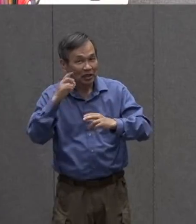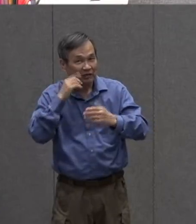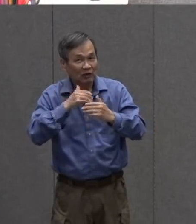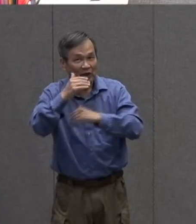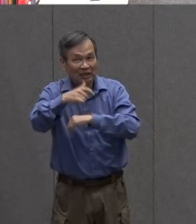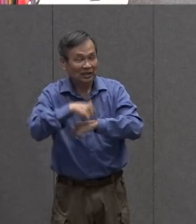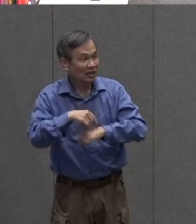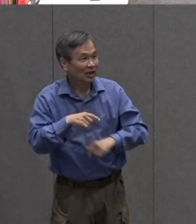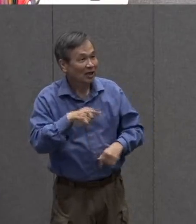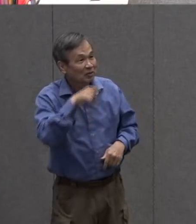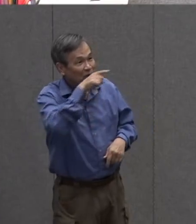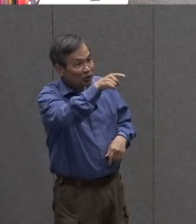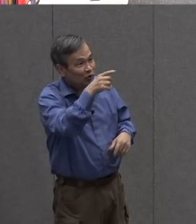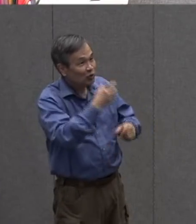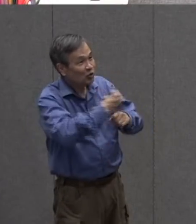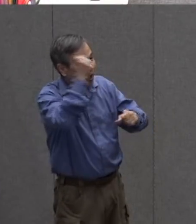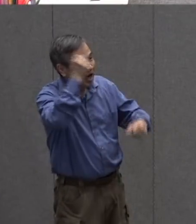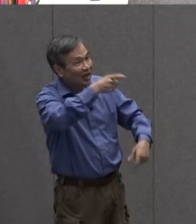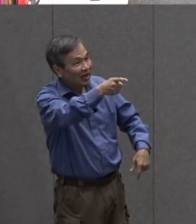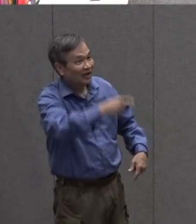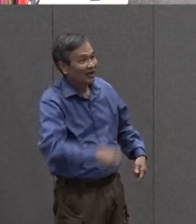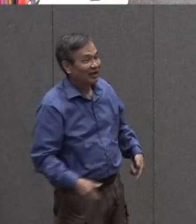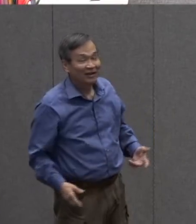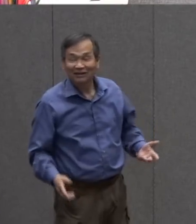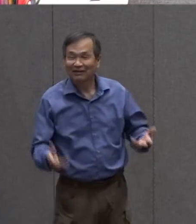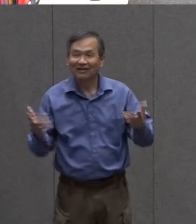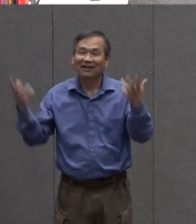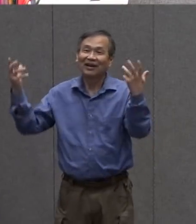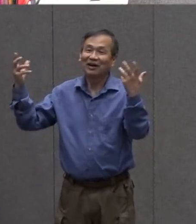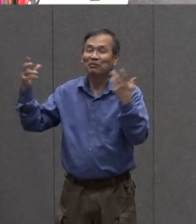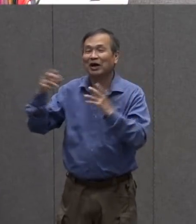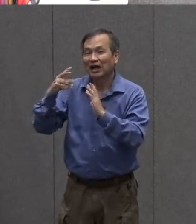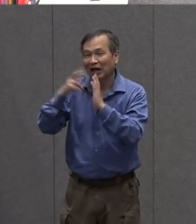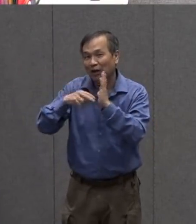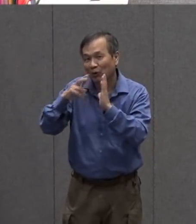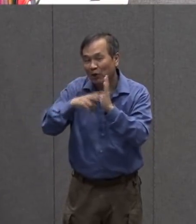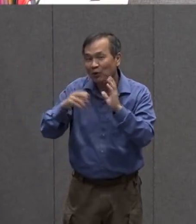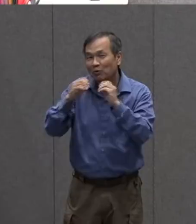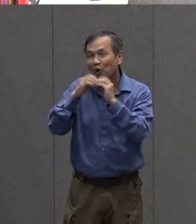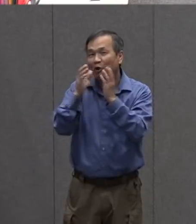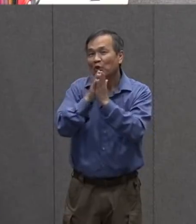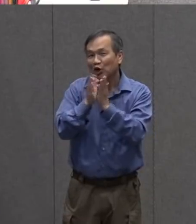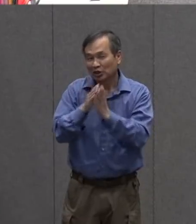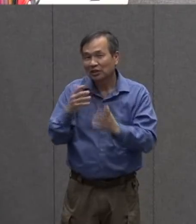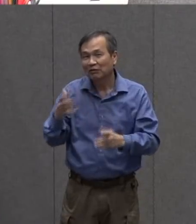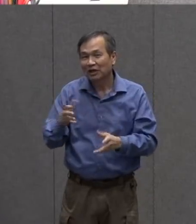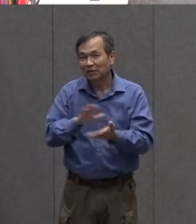I'm gonna study more words, and I'm gonna read books and look some more words so that I can get better at this game.